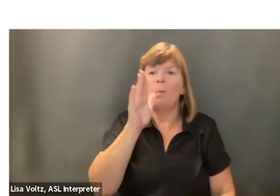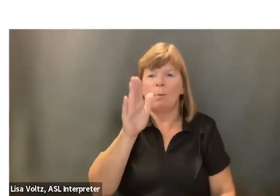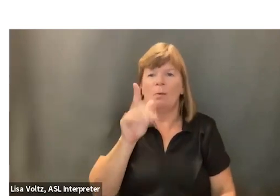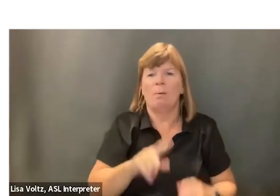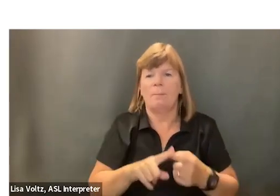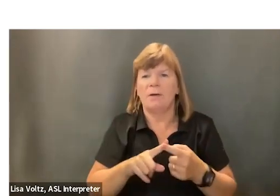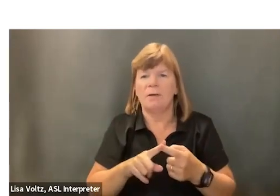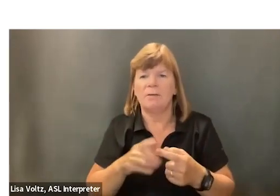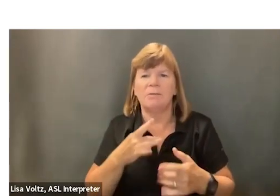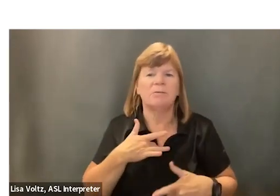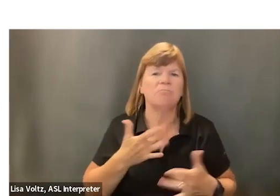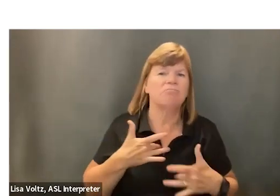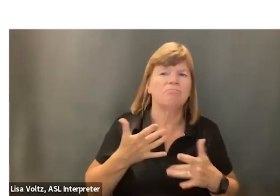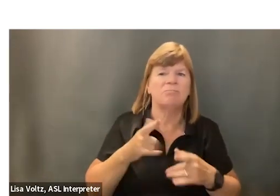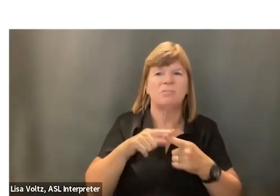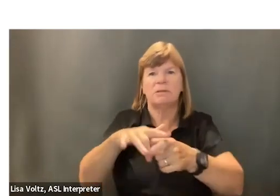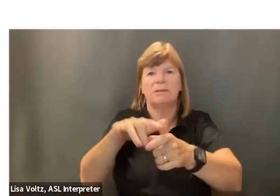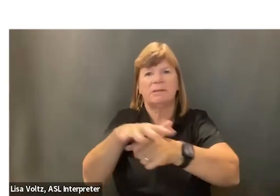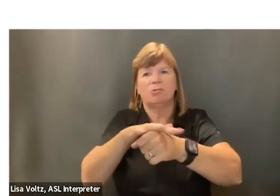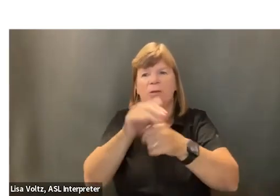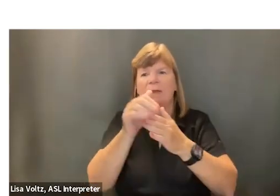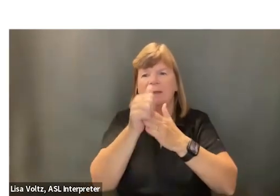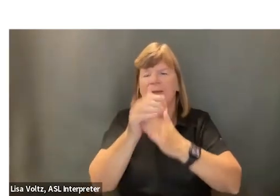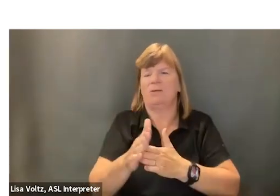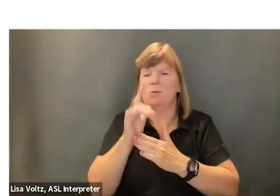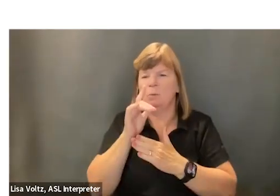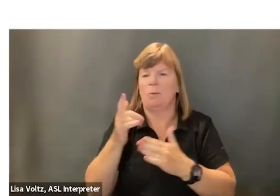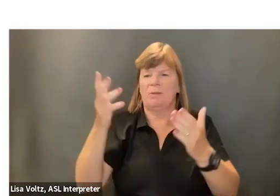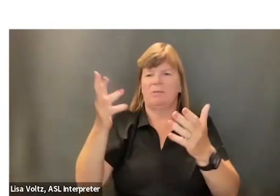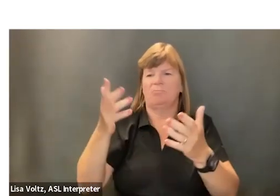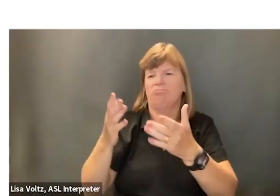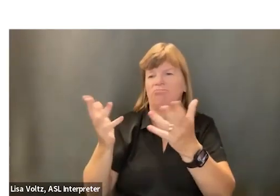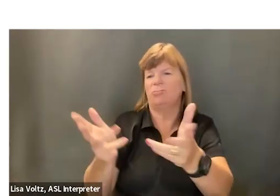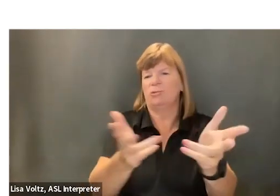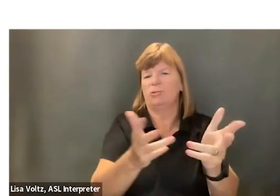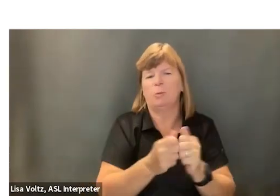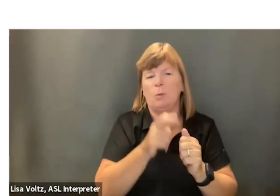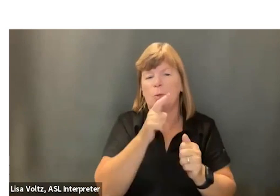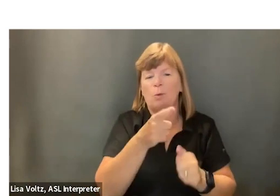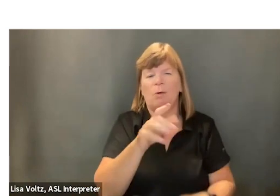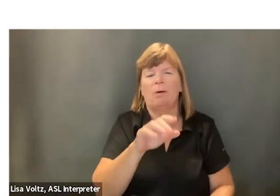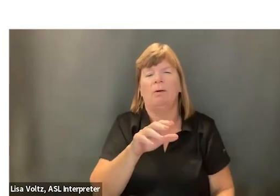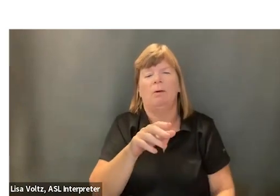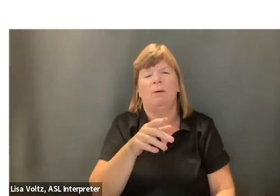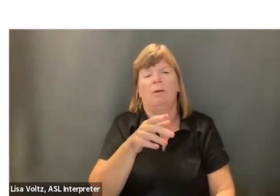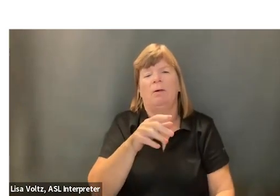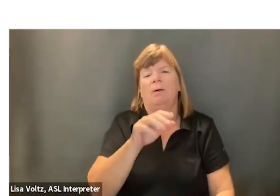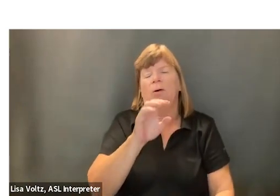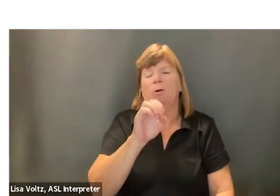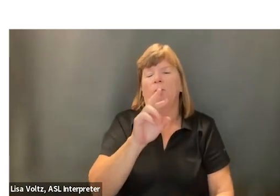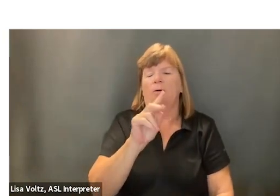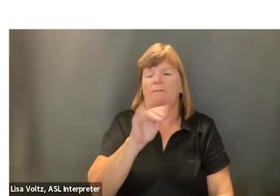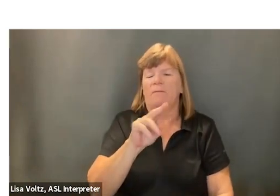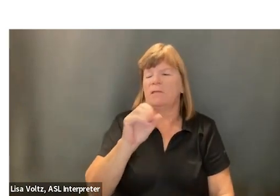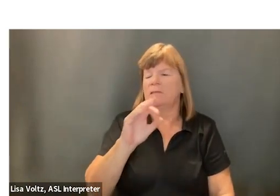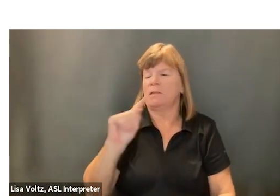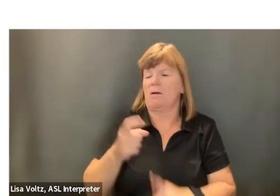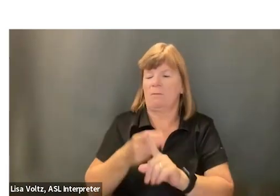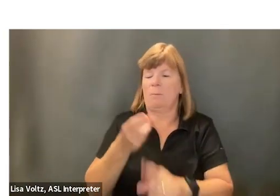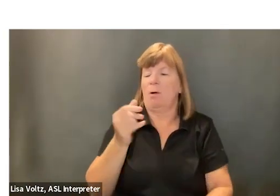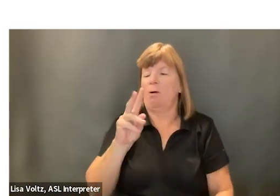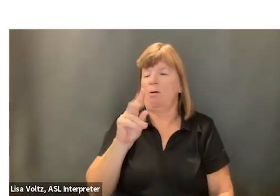District leaders and that'll be facilitated by Irvin Scott of Harvard thank you all.